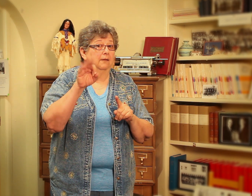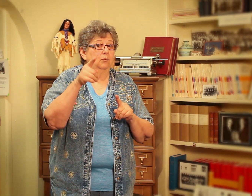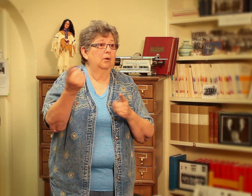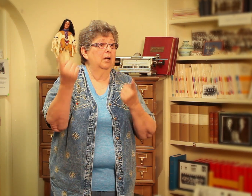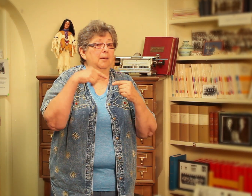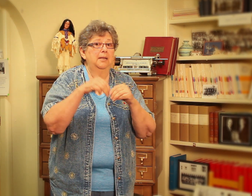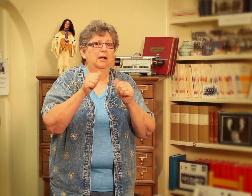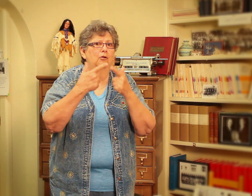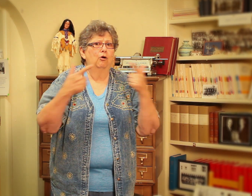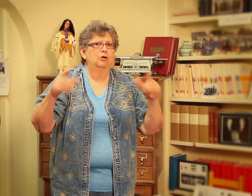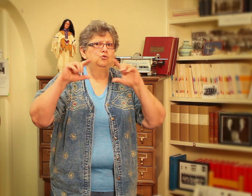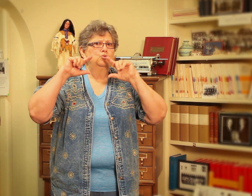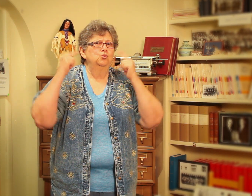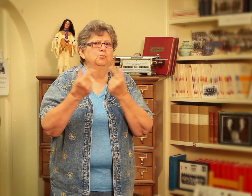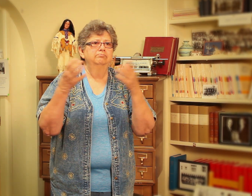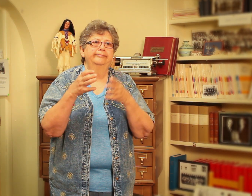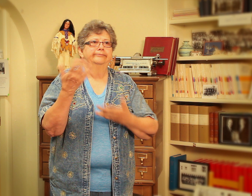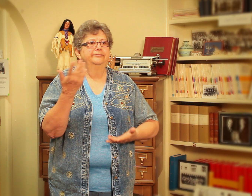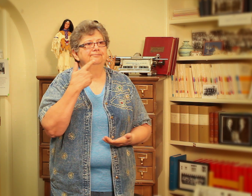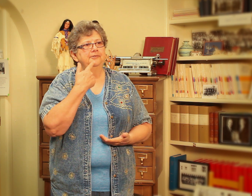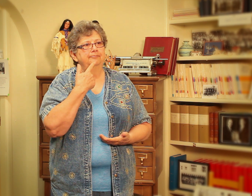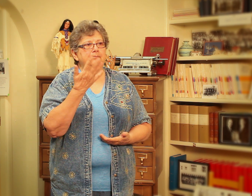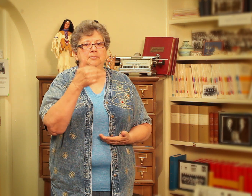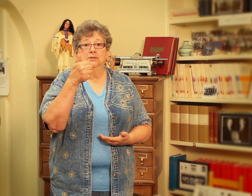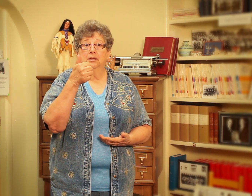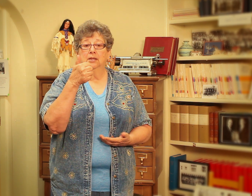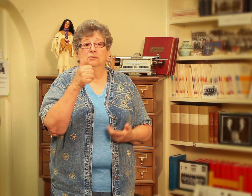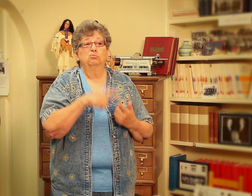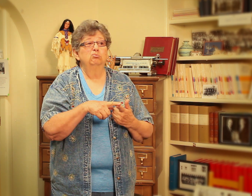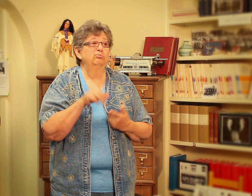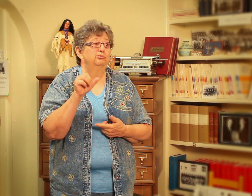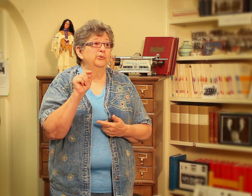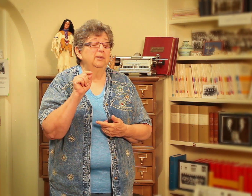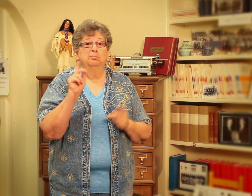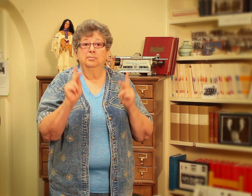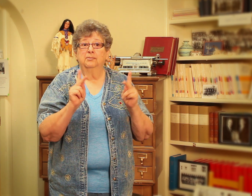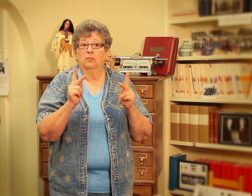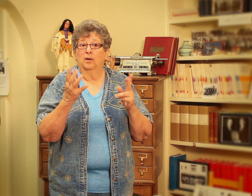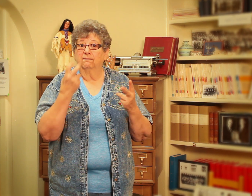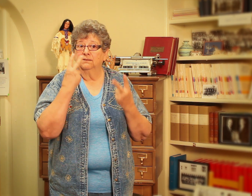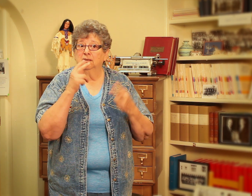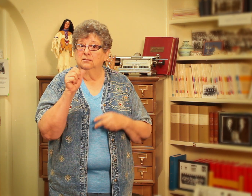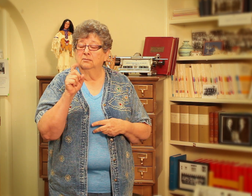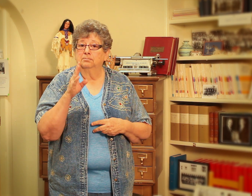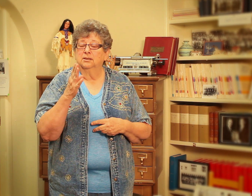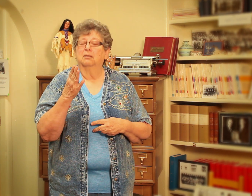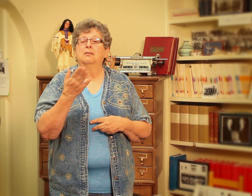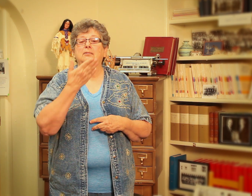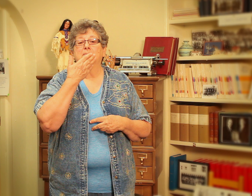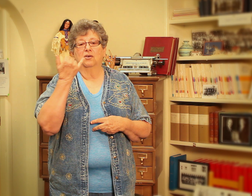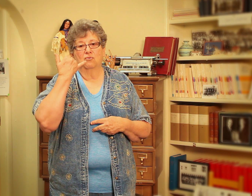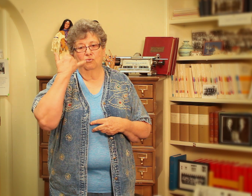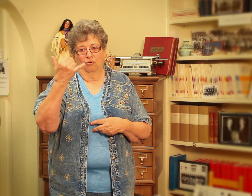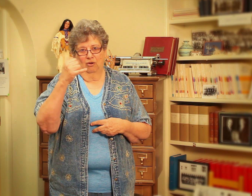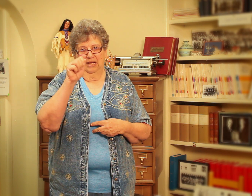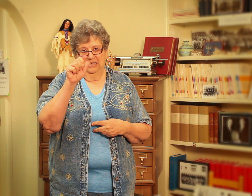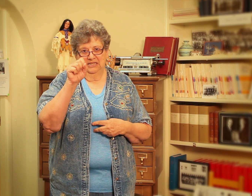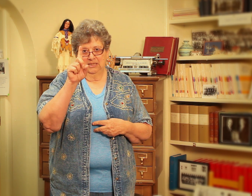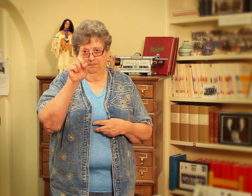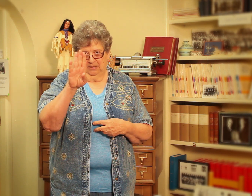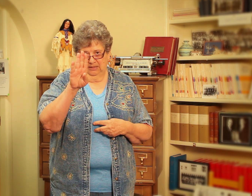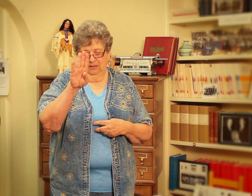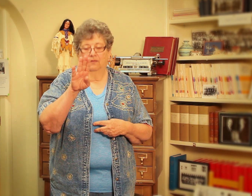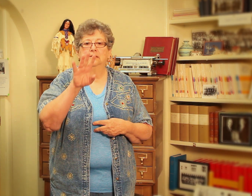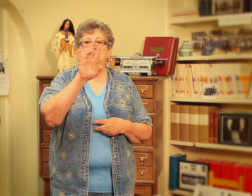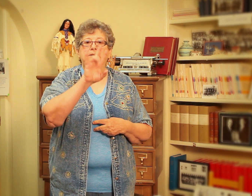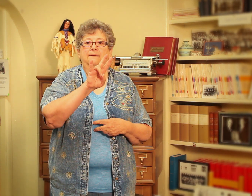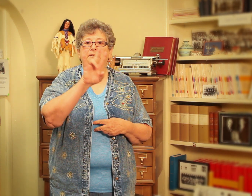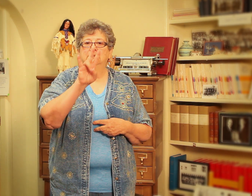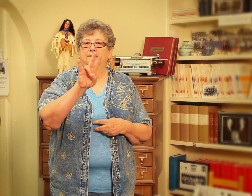If you plan to come as a group of 10 - 20 people for example it's best if you call ASDB